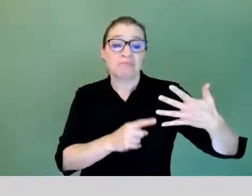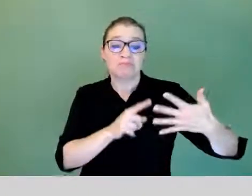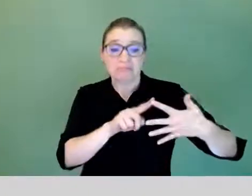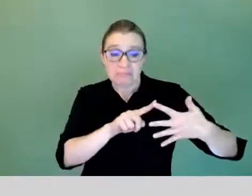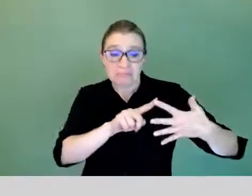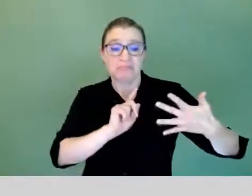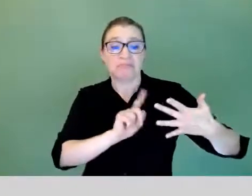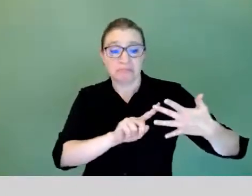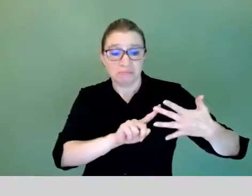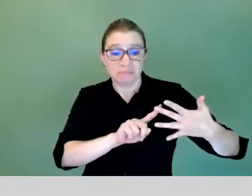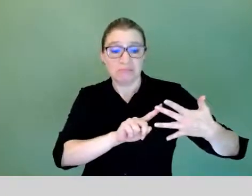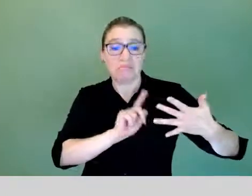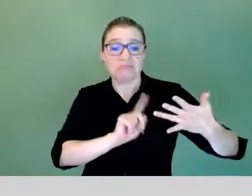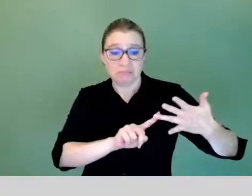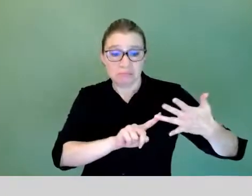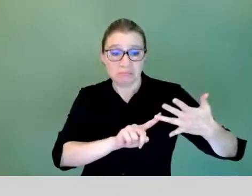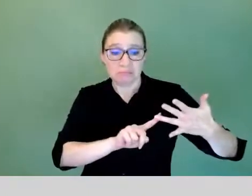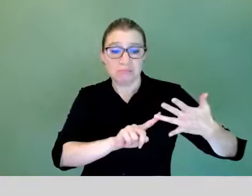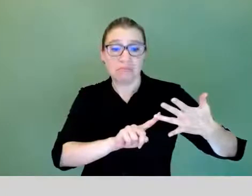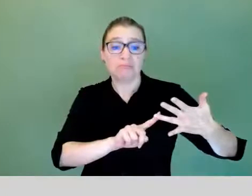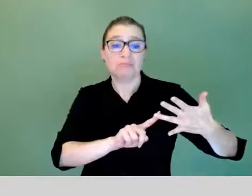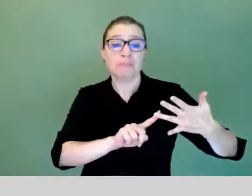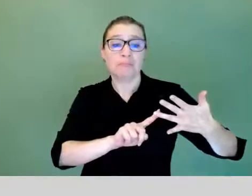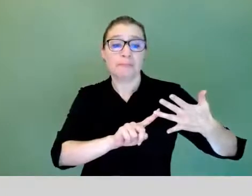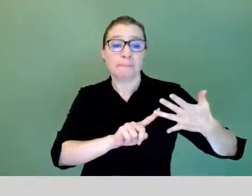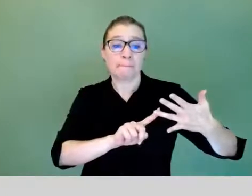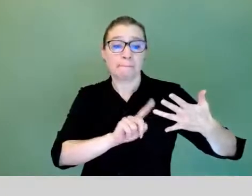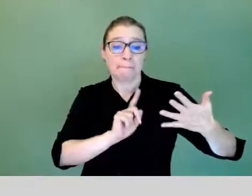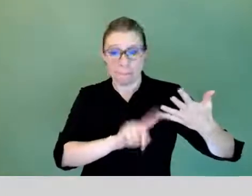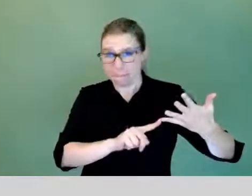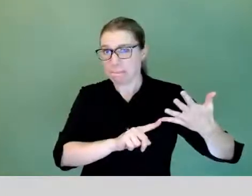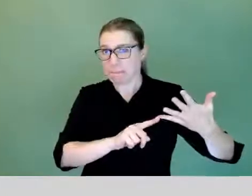HTTP cookies, API authentication tokens and so on